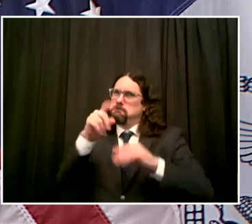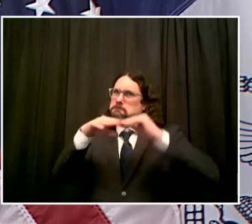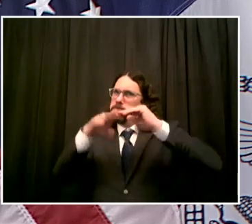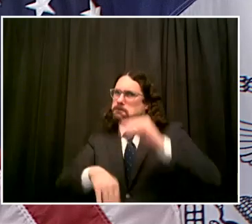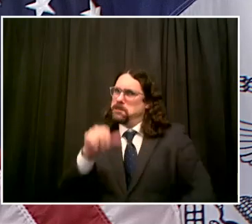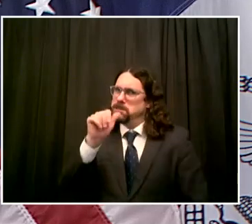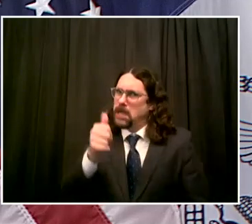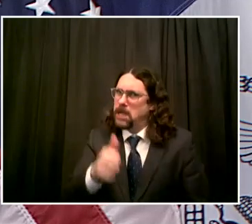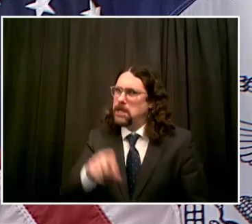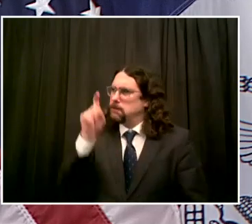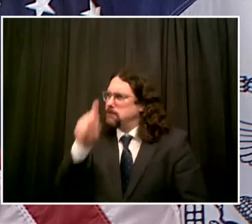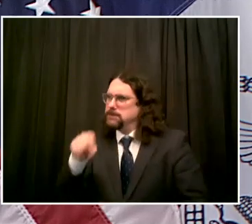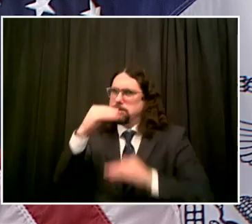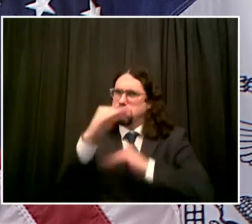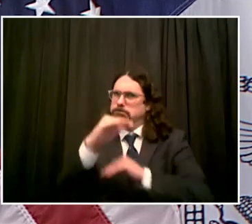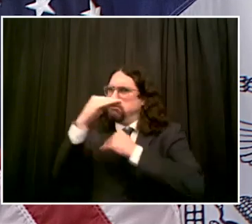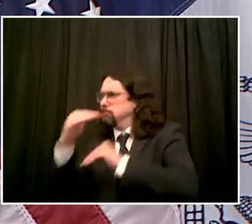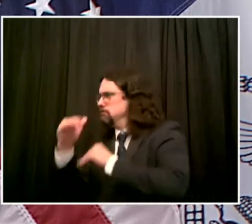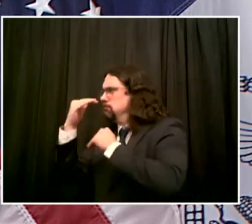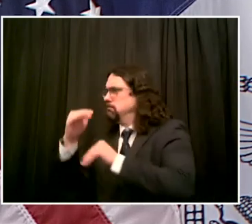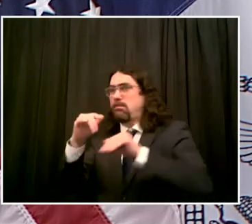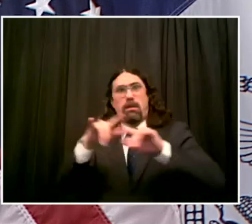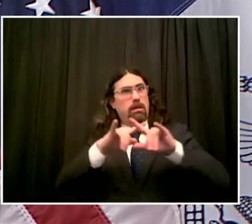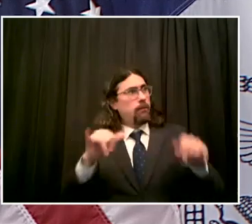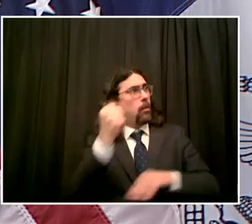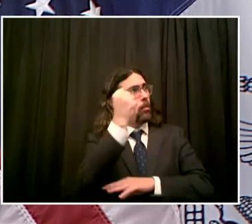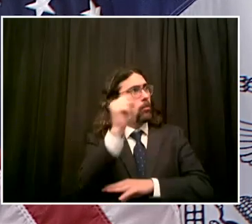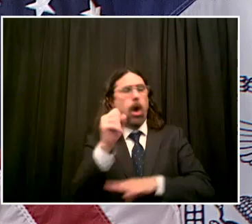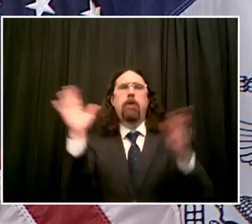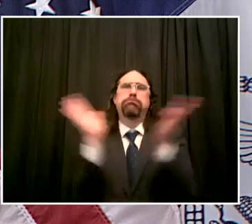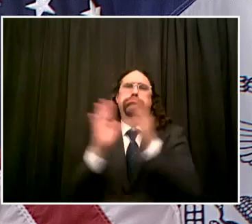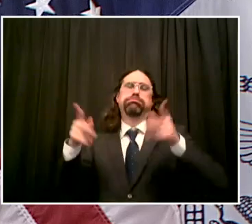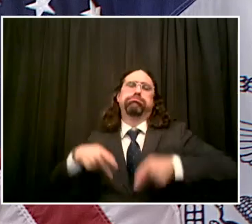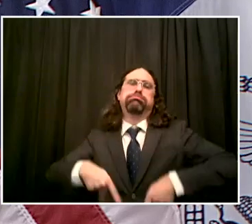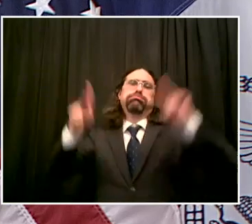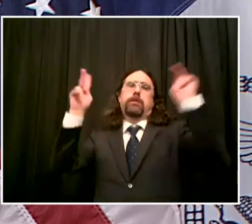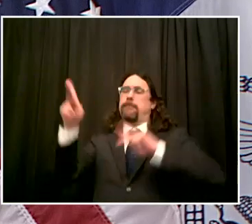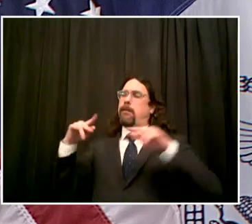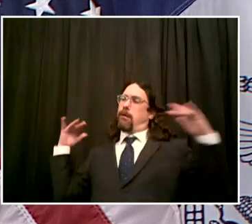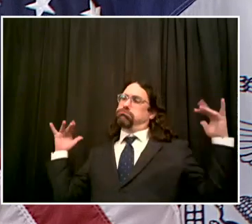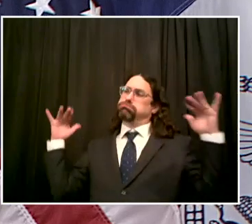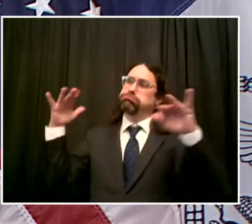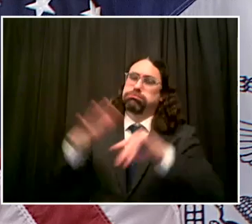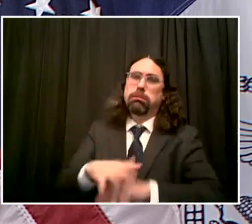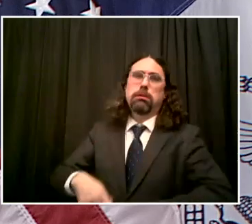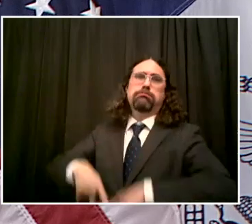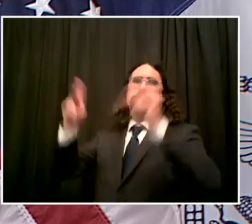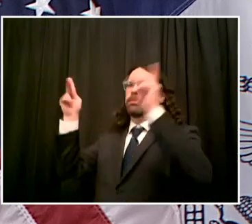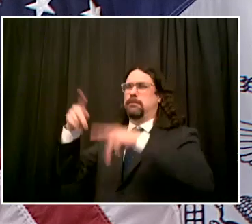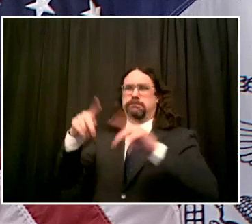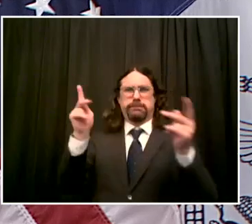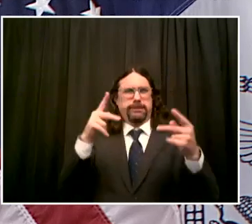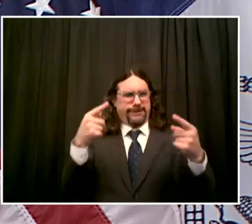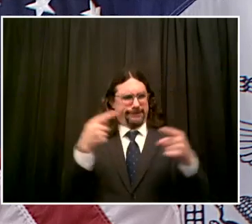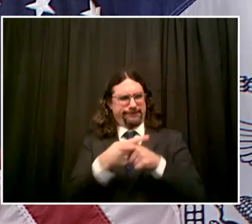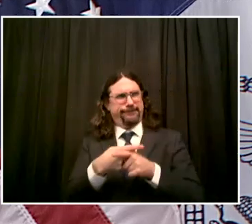YOU ARE A SMART GUY ASKING A SMART UEQSTION. ANYONE WHO THINKS THERE'S DIFFERENT RULES FOR DIFFERENT PEOPLE IS NOT TRYING VERY HARD